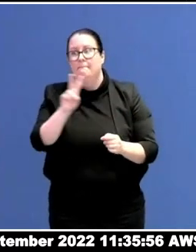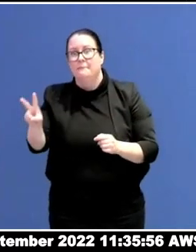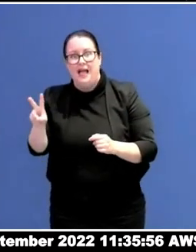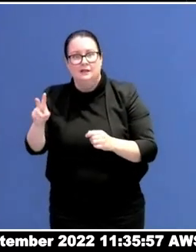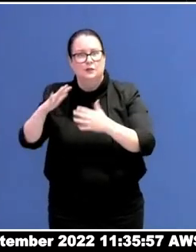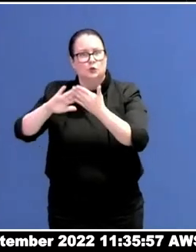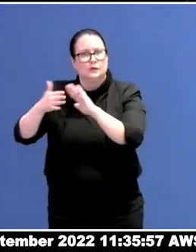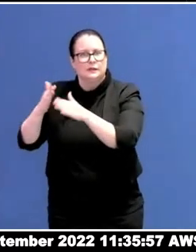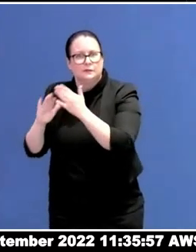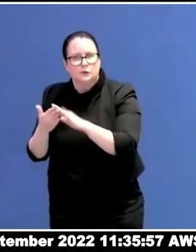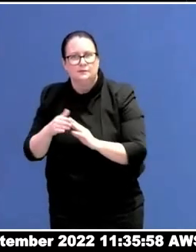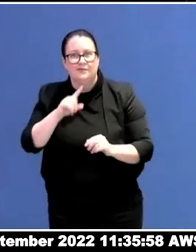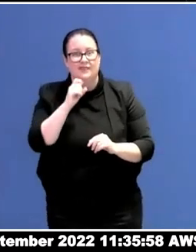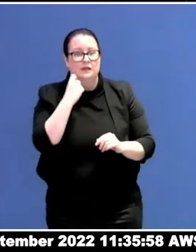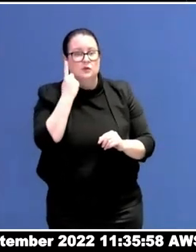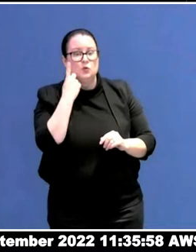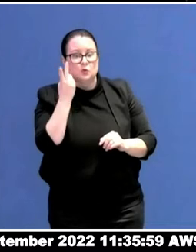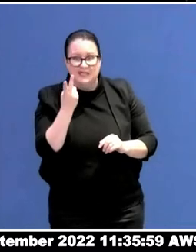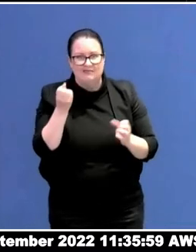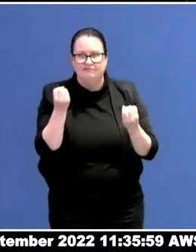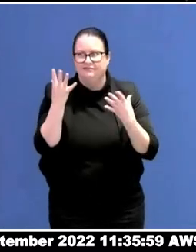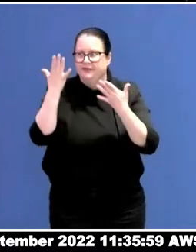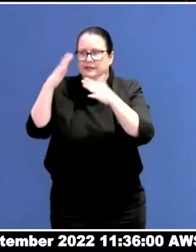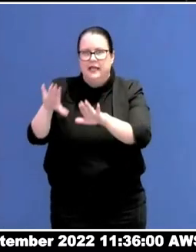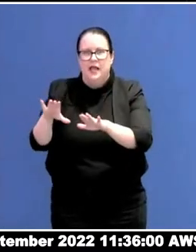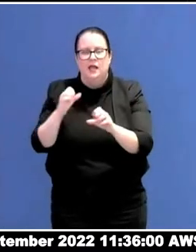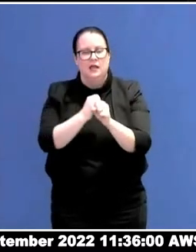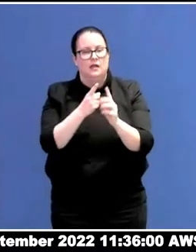days, we haven't got accommodation. Gerry found accommodation for this young man.